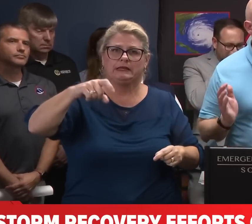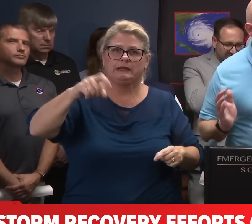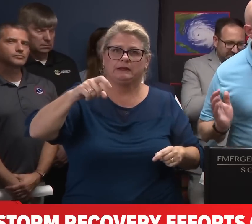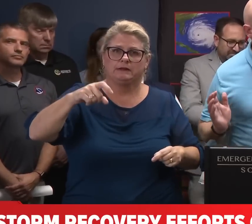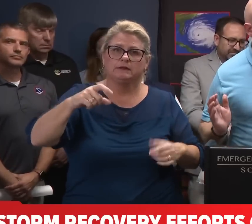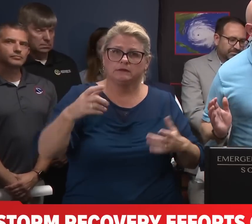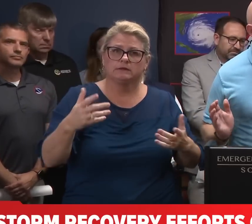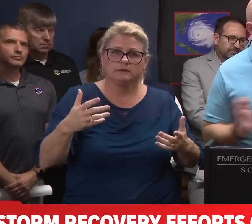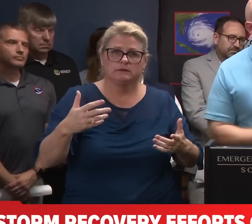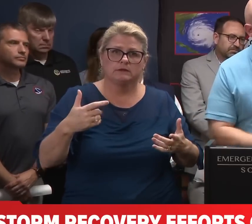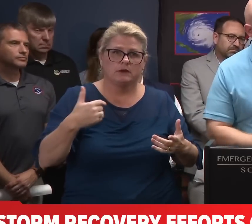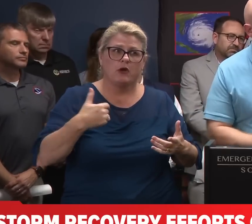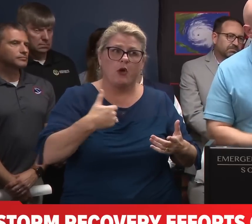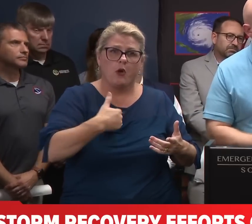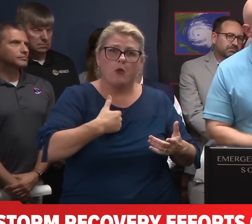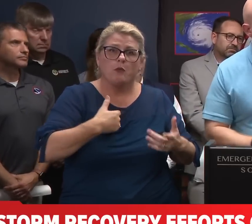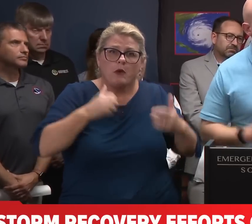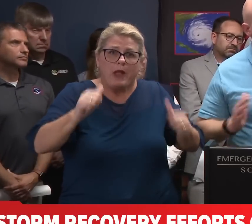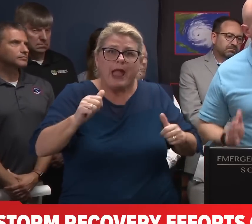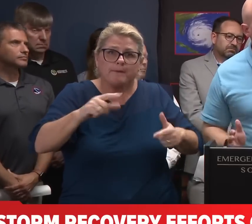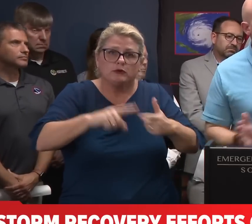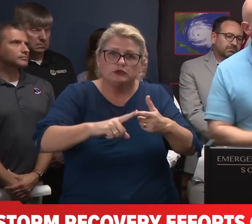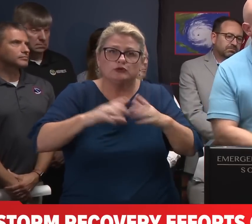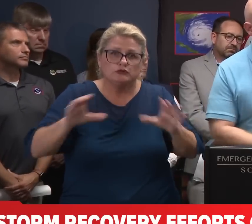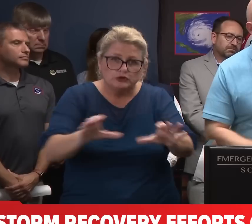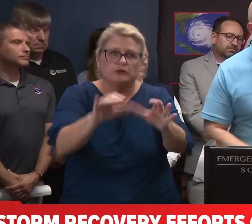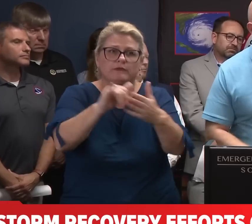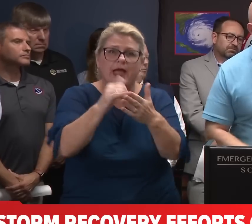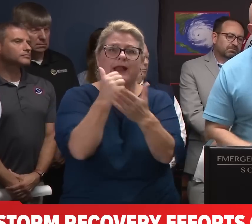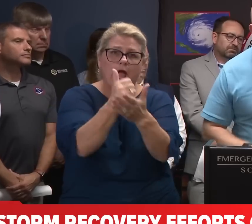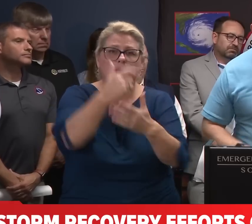we've been able to search because we had those resources prepped and ready to go into the zone.